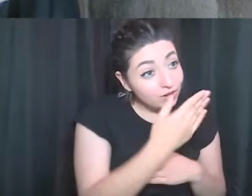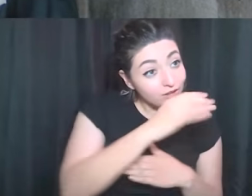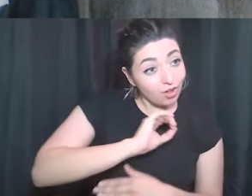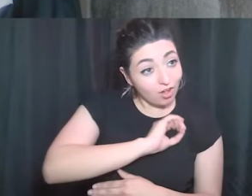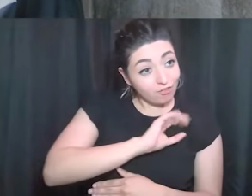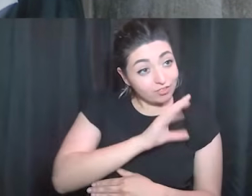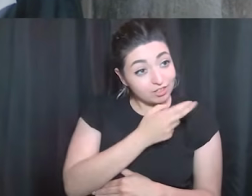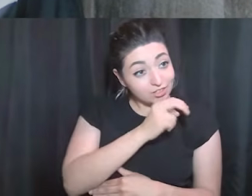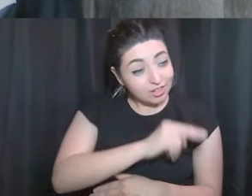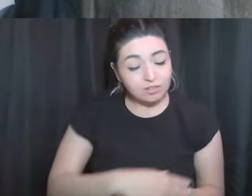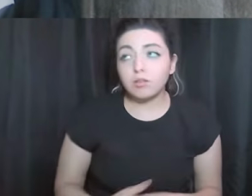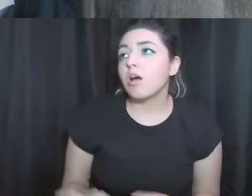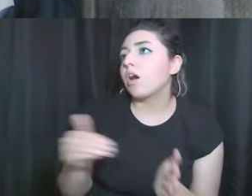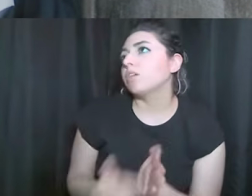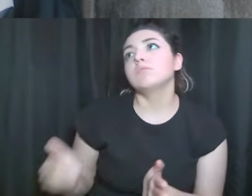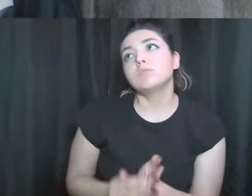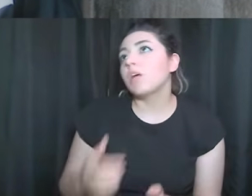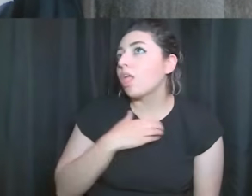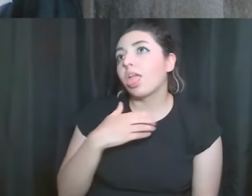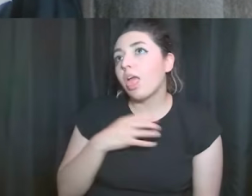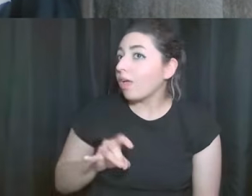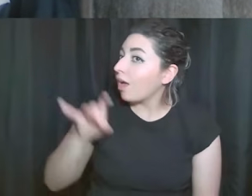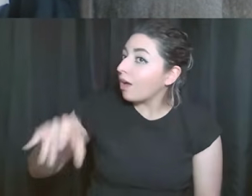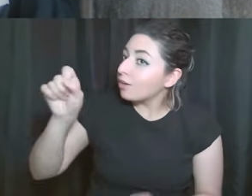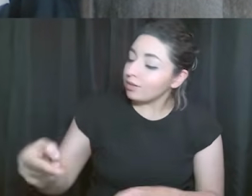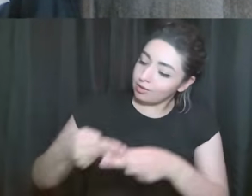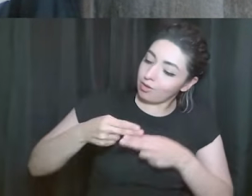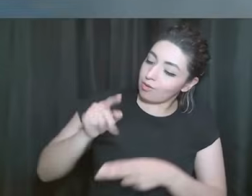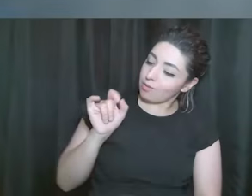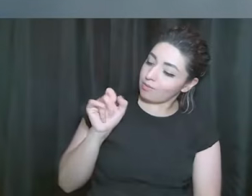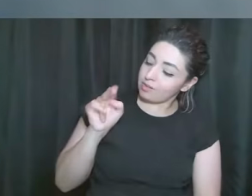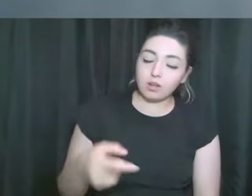Good morning, Officer Chen. I've told you a hundred times, you can call me Tina.